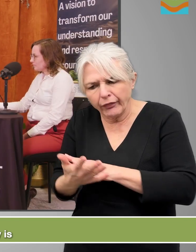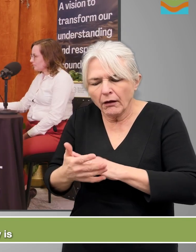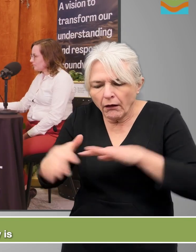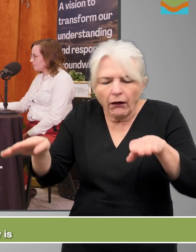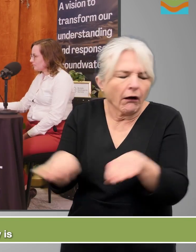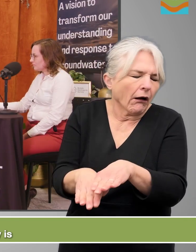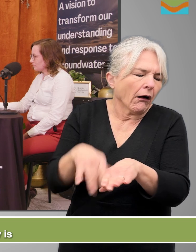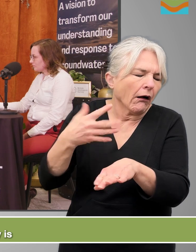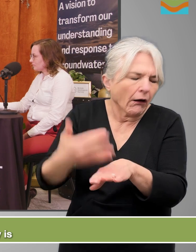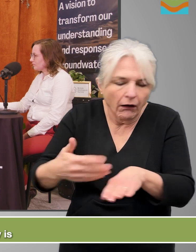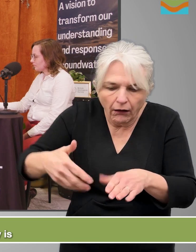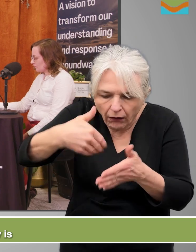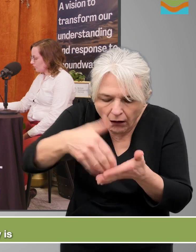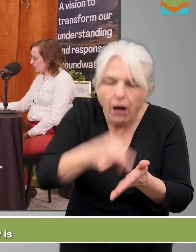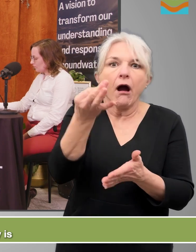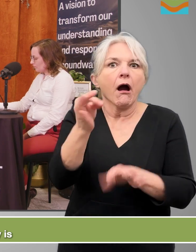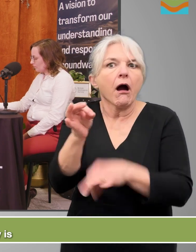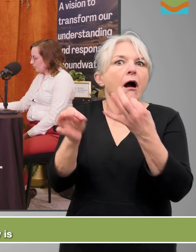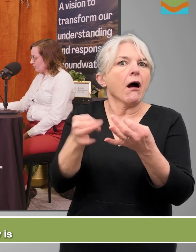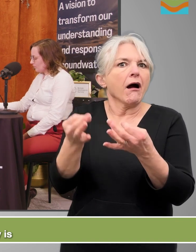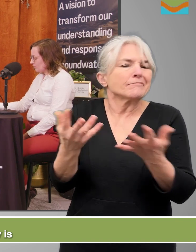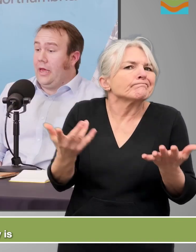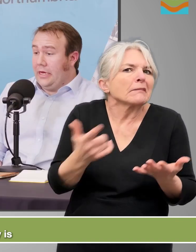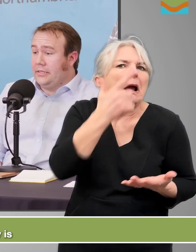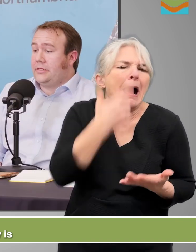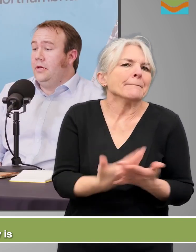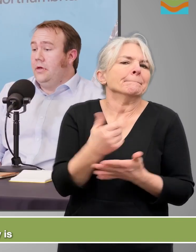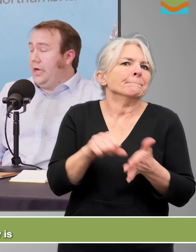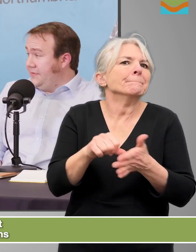But also the natural subsurface of the geology is